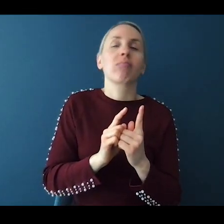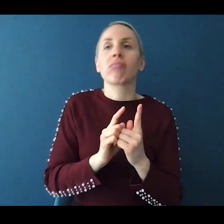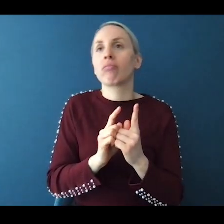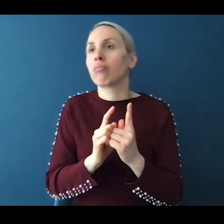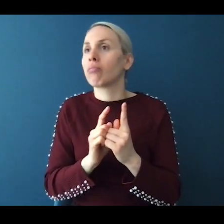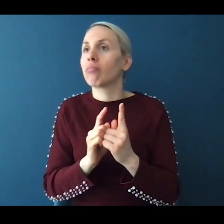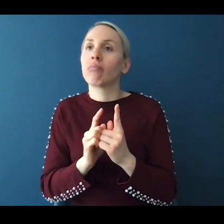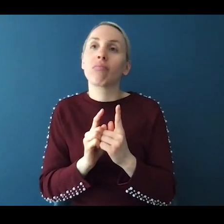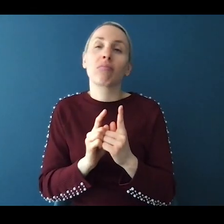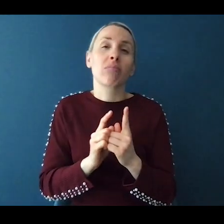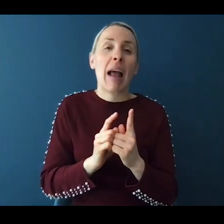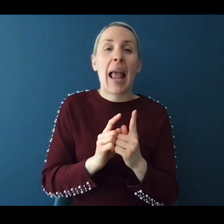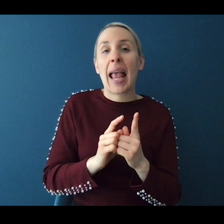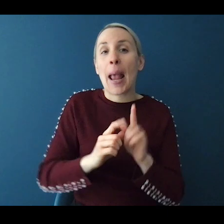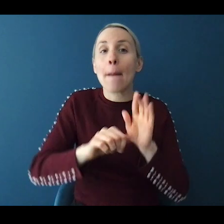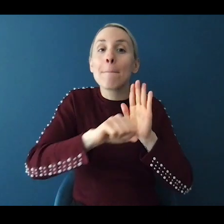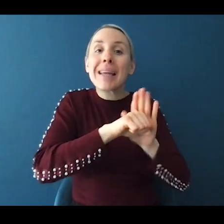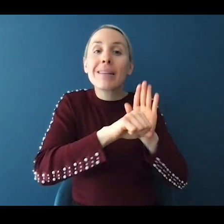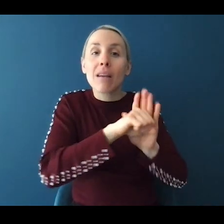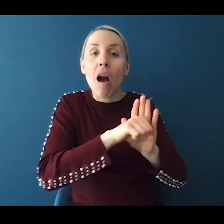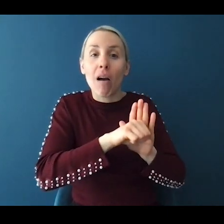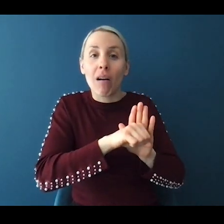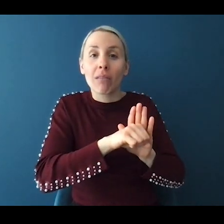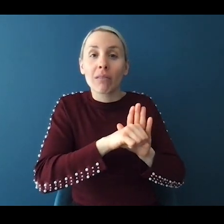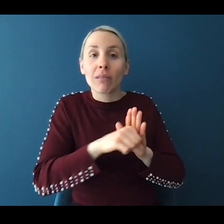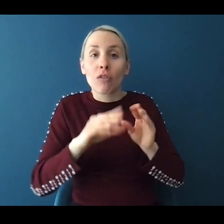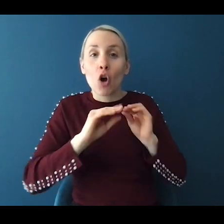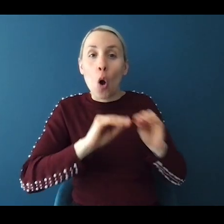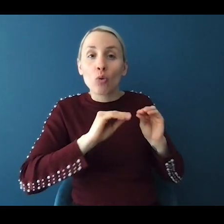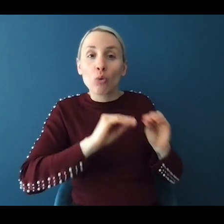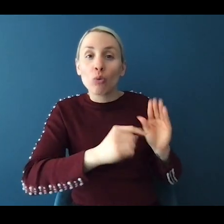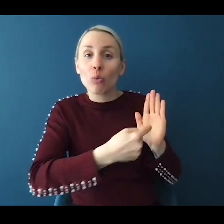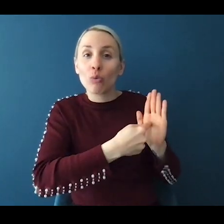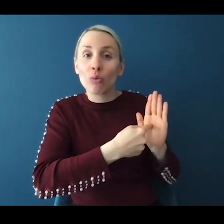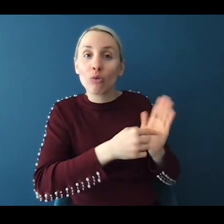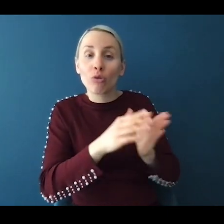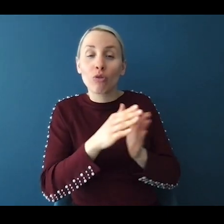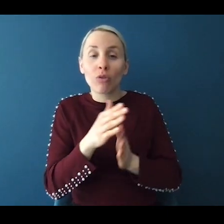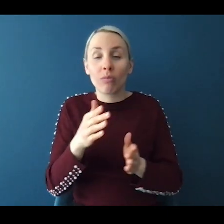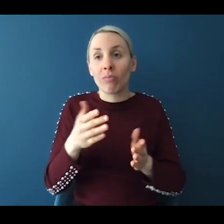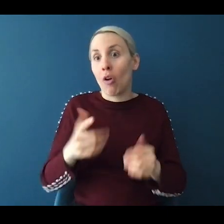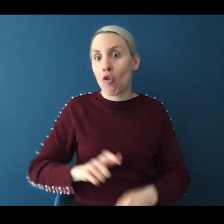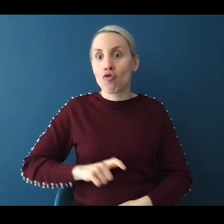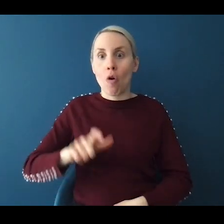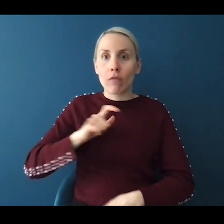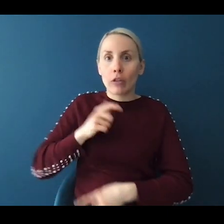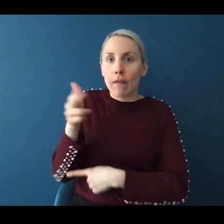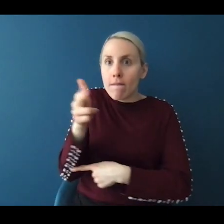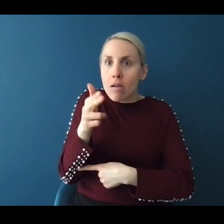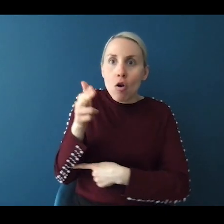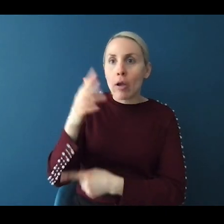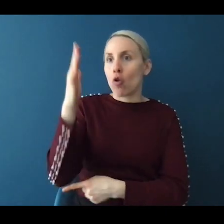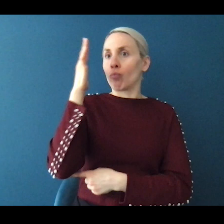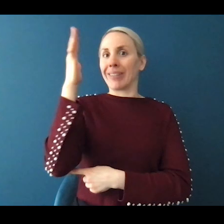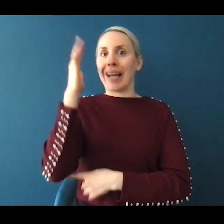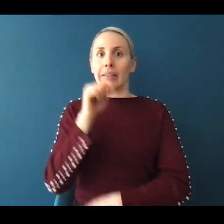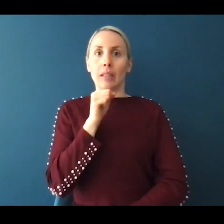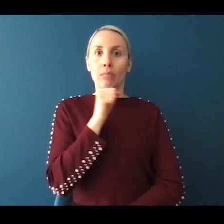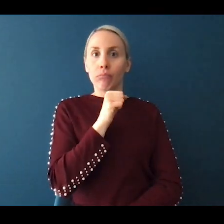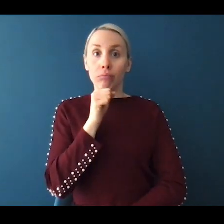person like a media coach that helps you to be confident for artist talks because we see